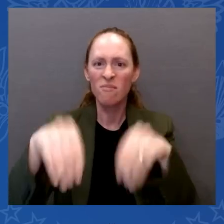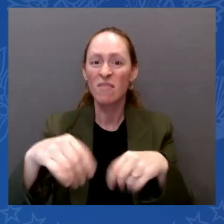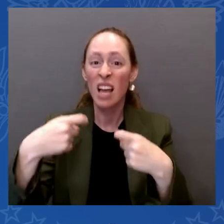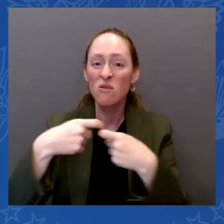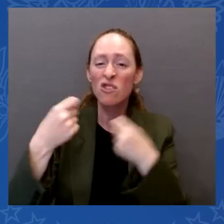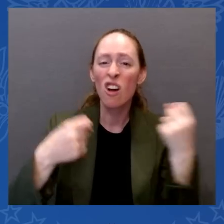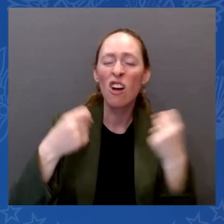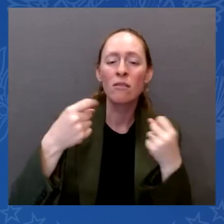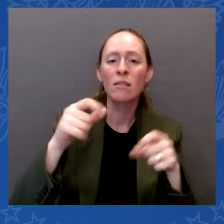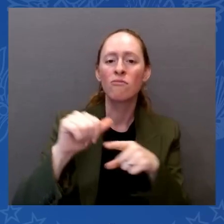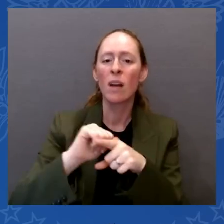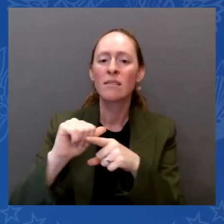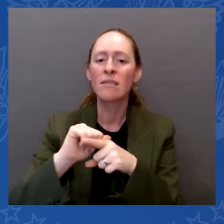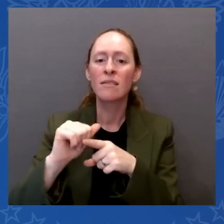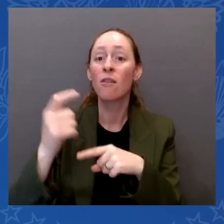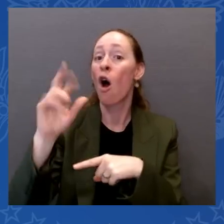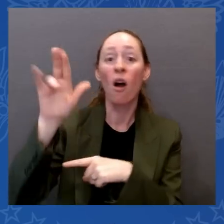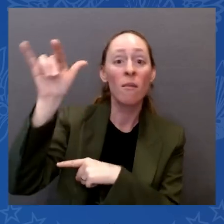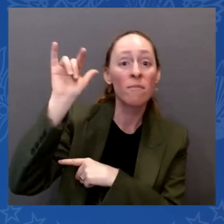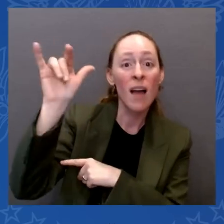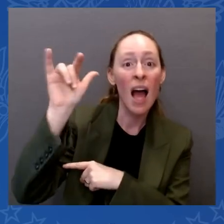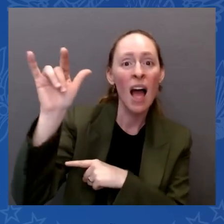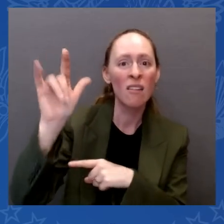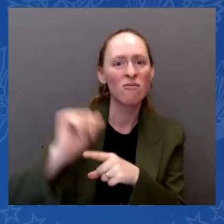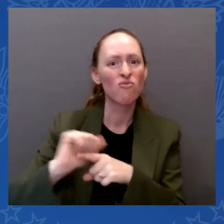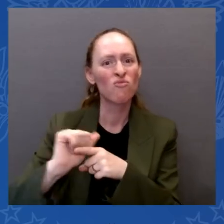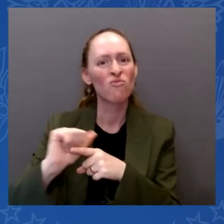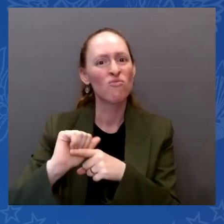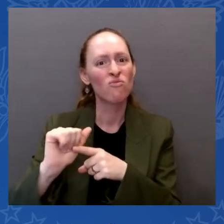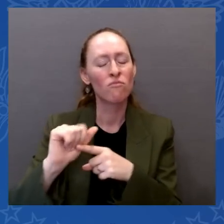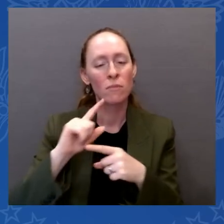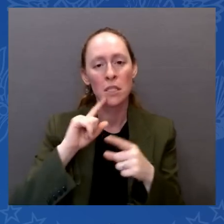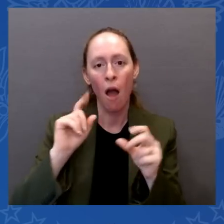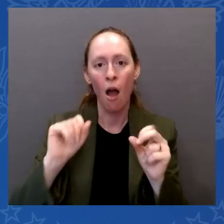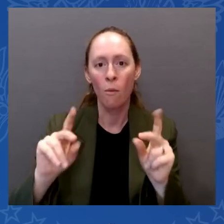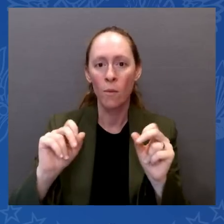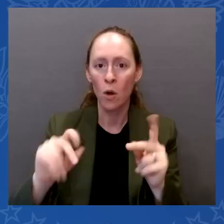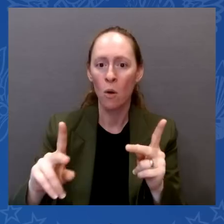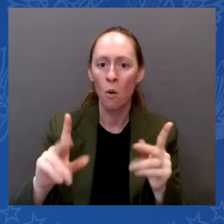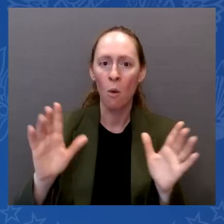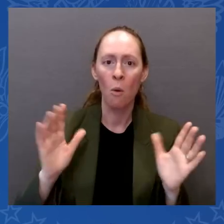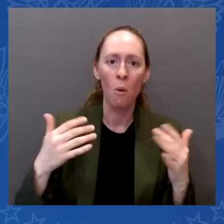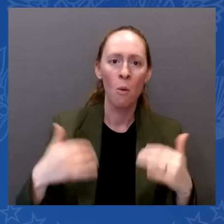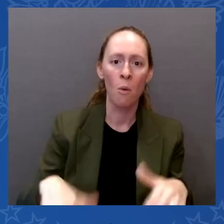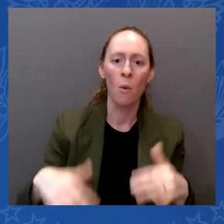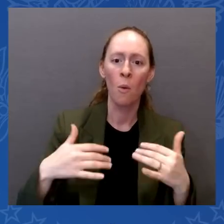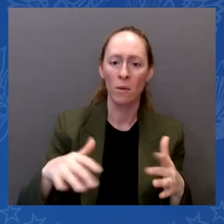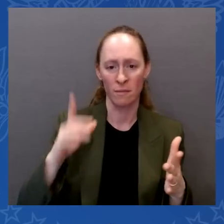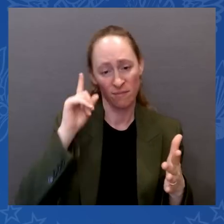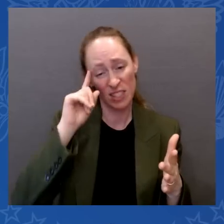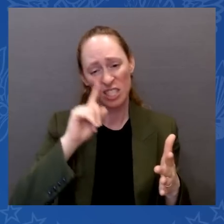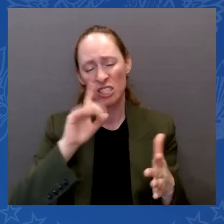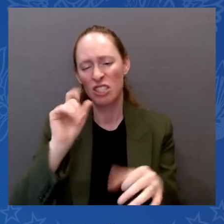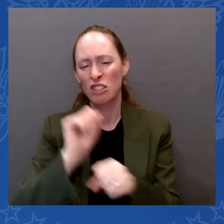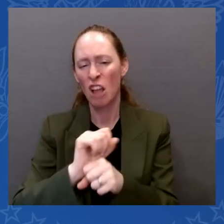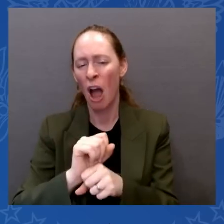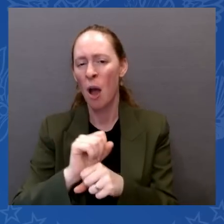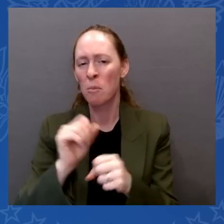where America will lead the world again in manufacturing. I don't know where it's written that says we can't be the manufacturing capital of the world again.